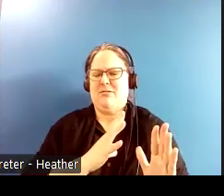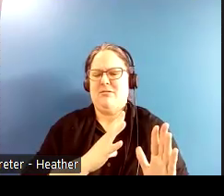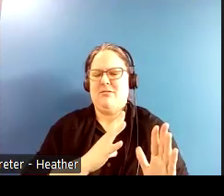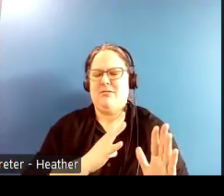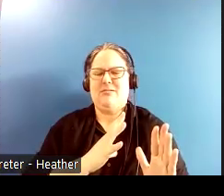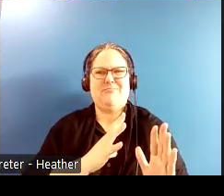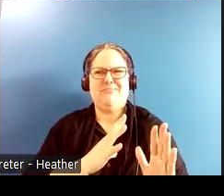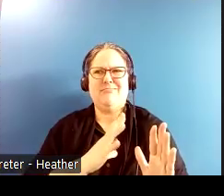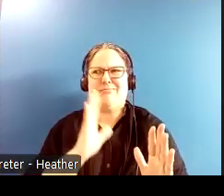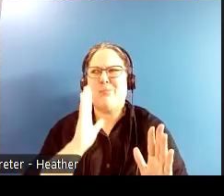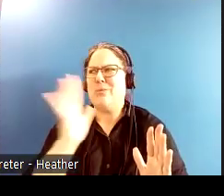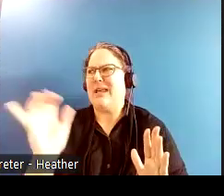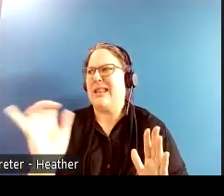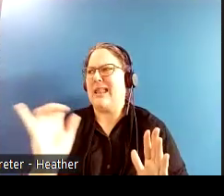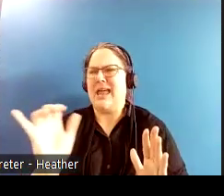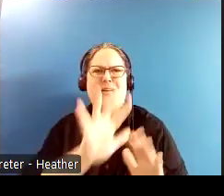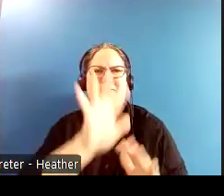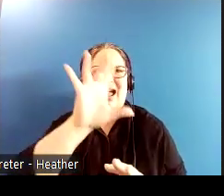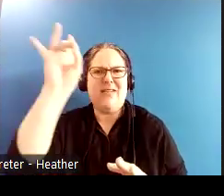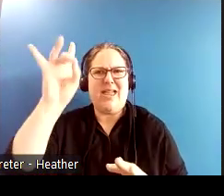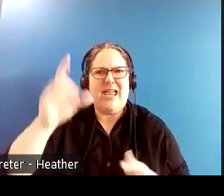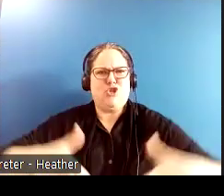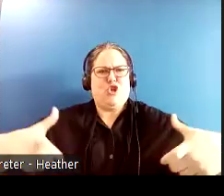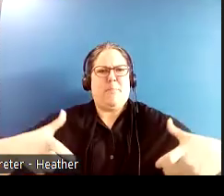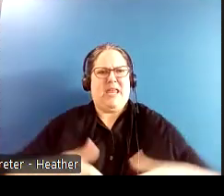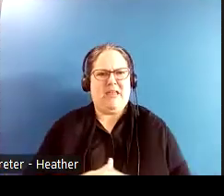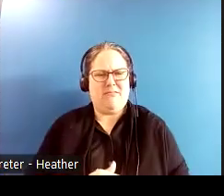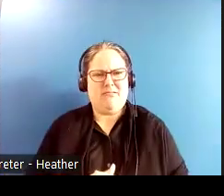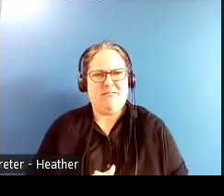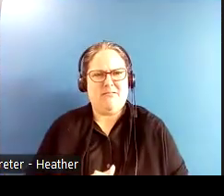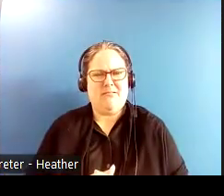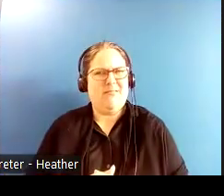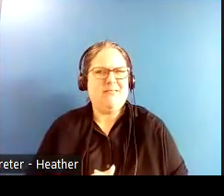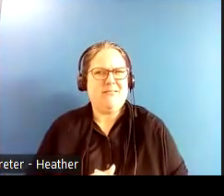would be, you know, like about 5'8 and a little chubby, uh, which seems like not super ideal. I